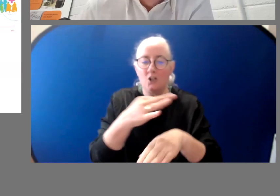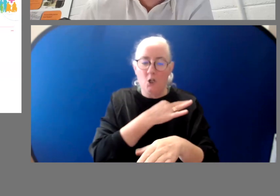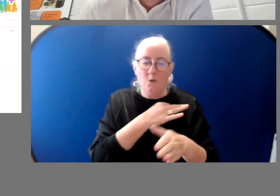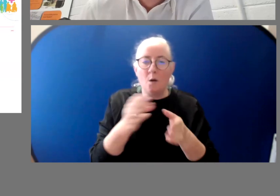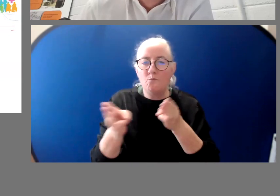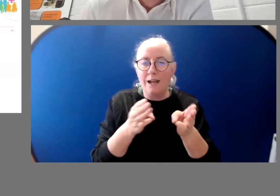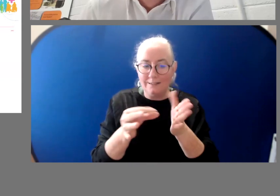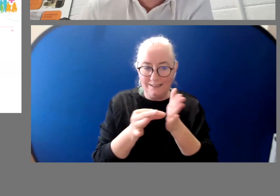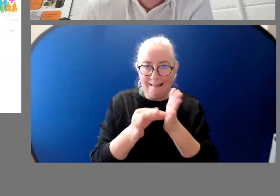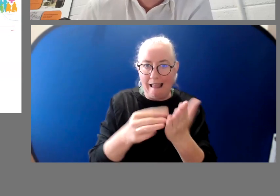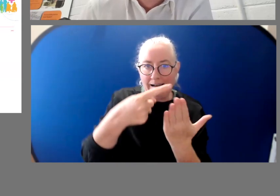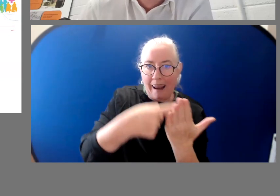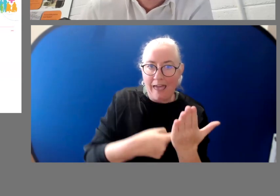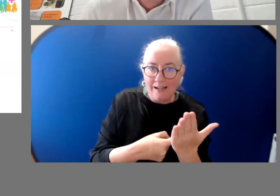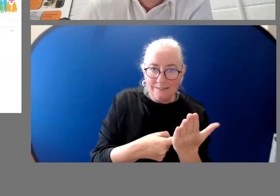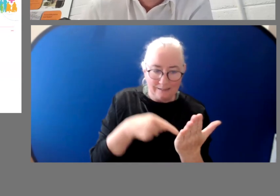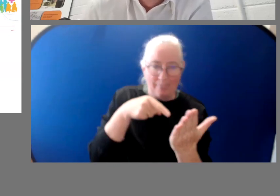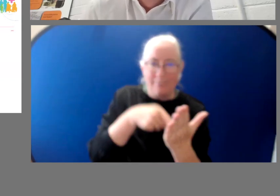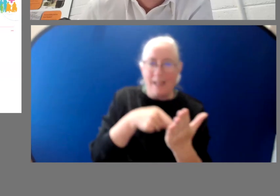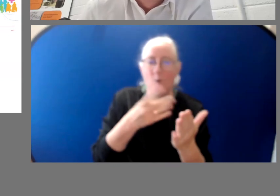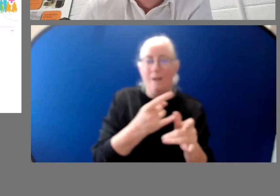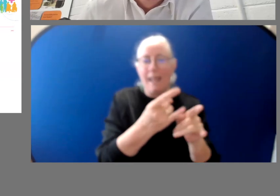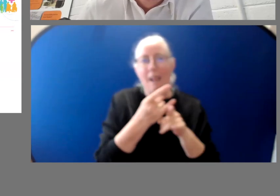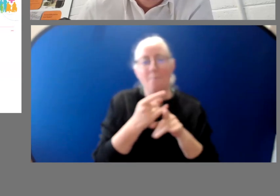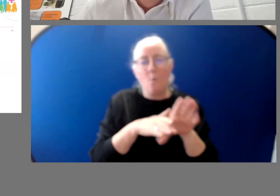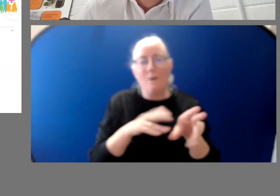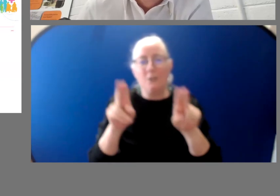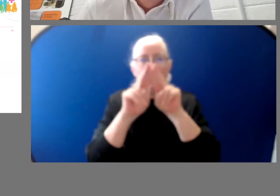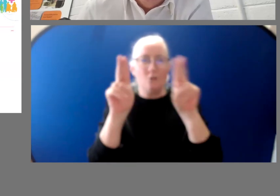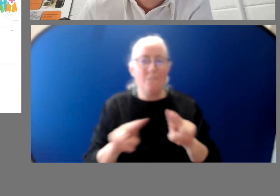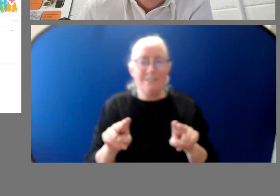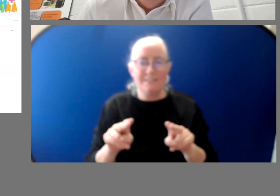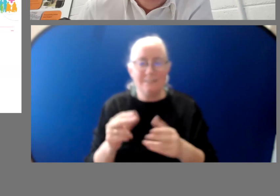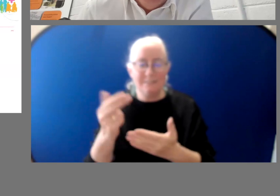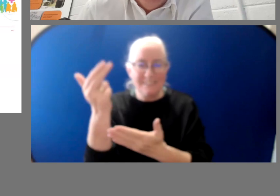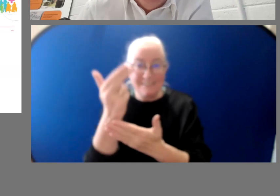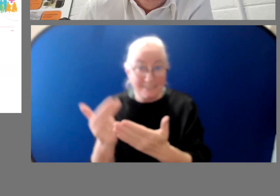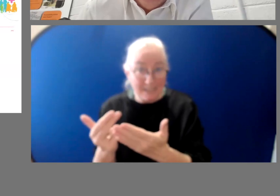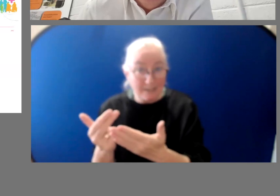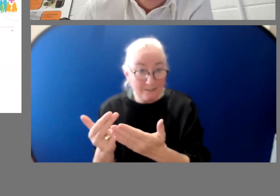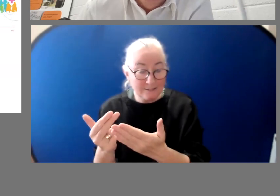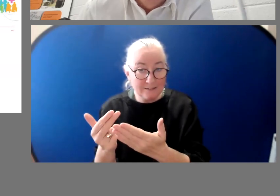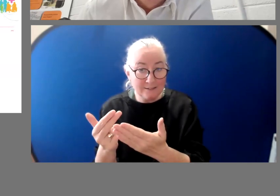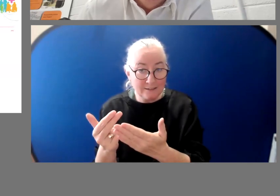which can I suppose assist in the Universal Design approach so we have the NDA guidelines